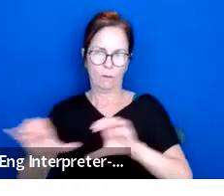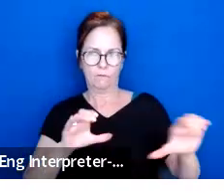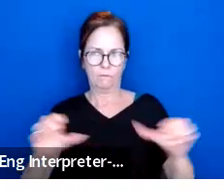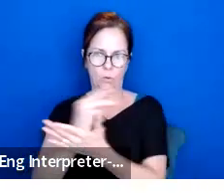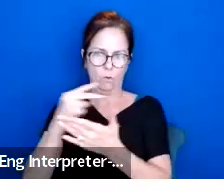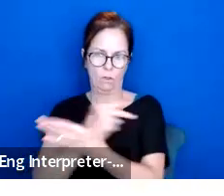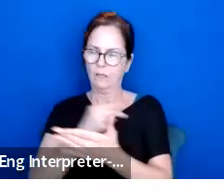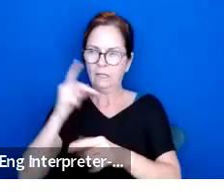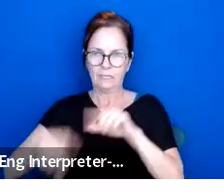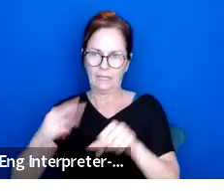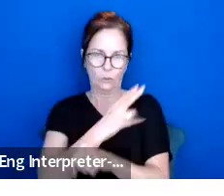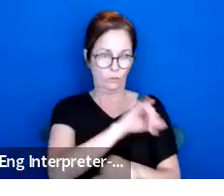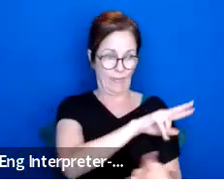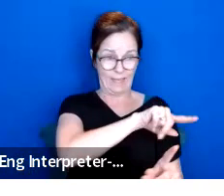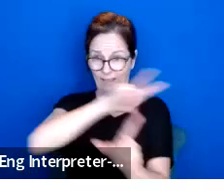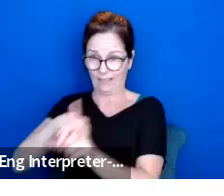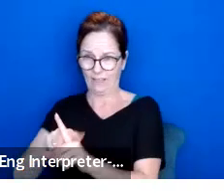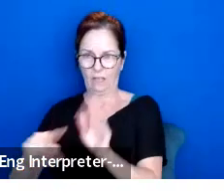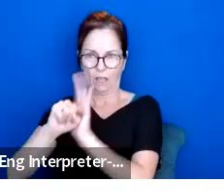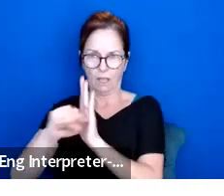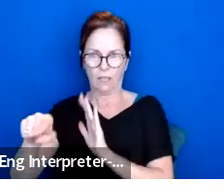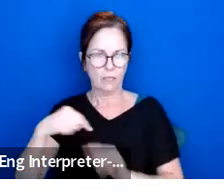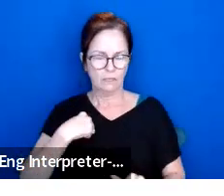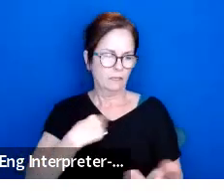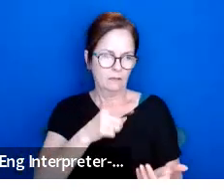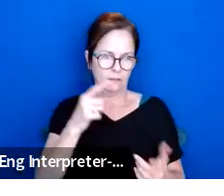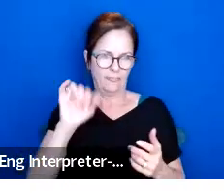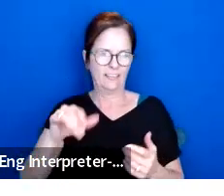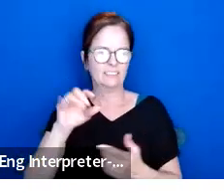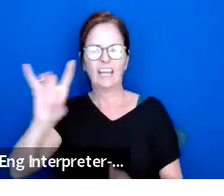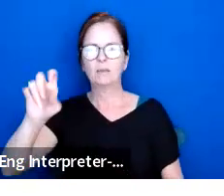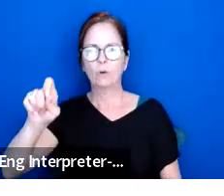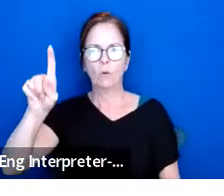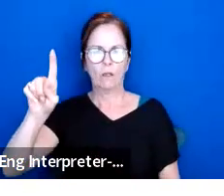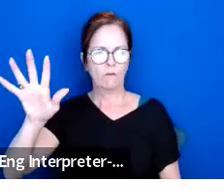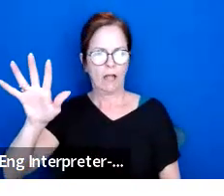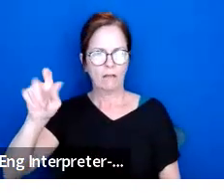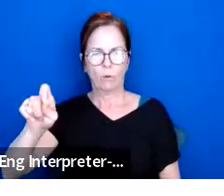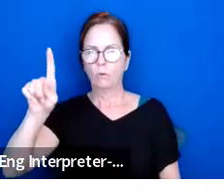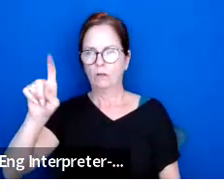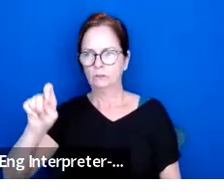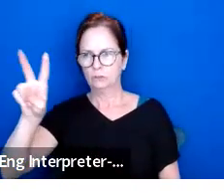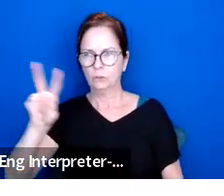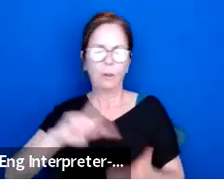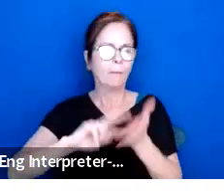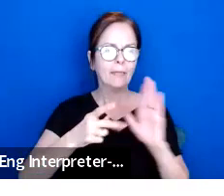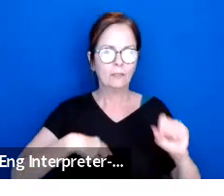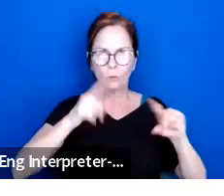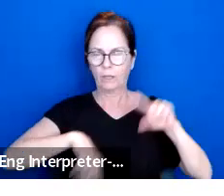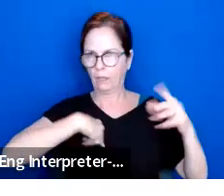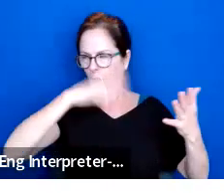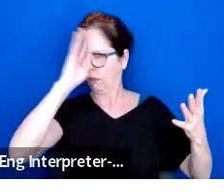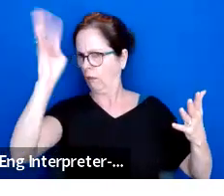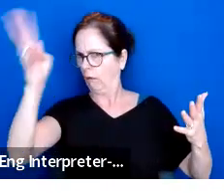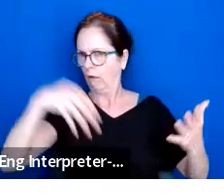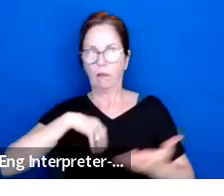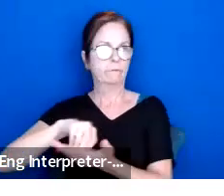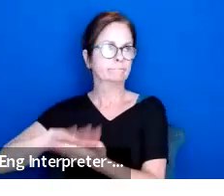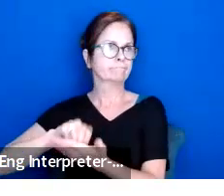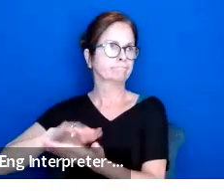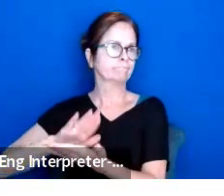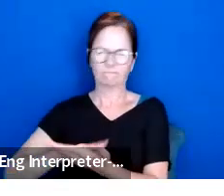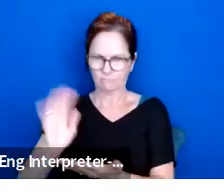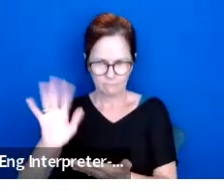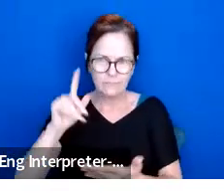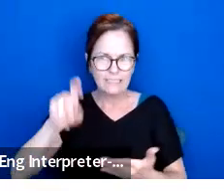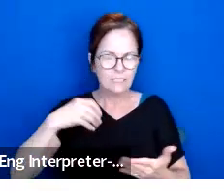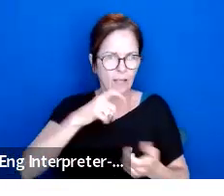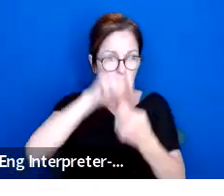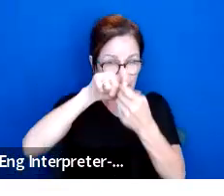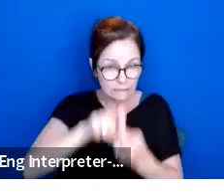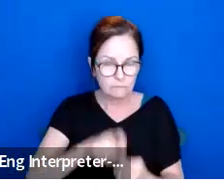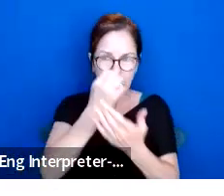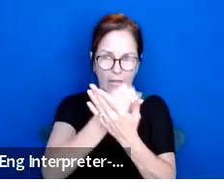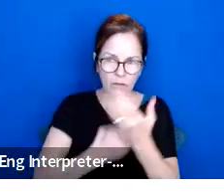You really want to have those. Particular types of evidence just mentioned in there.